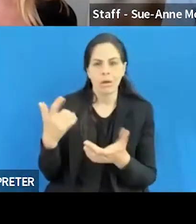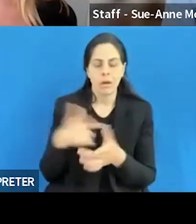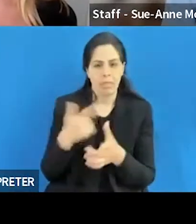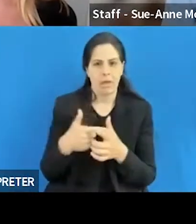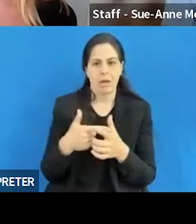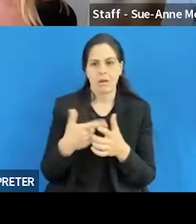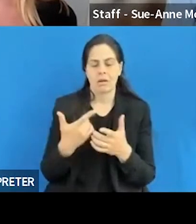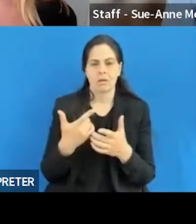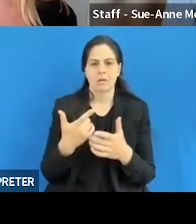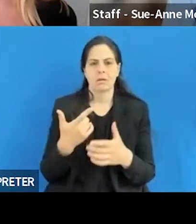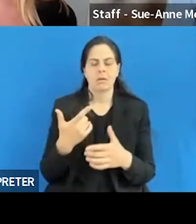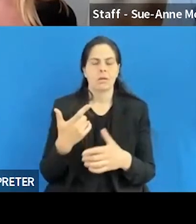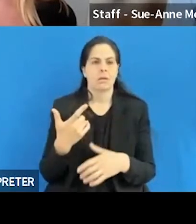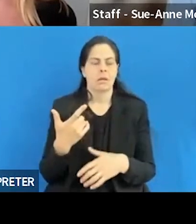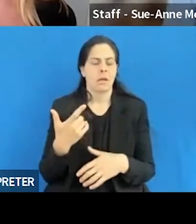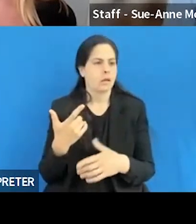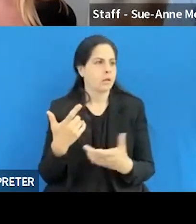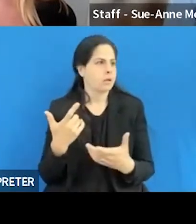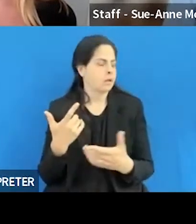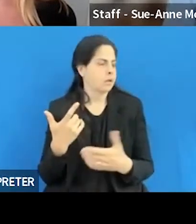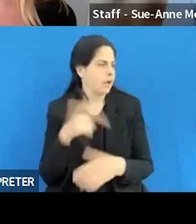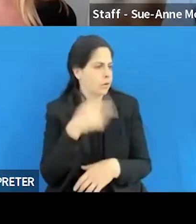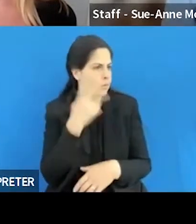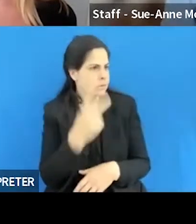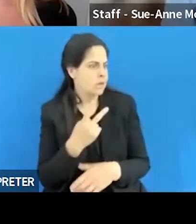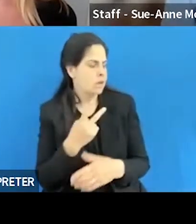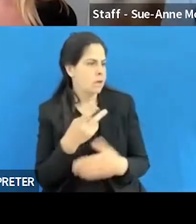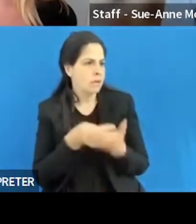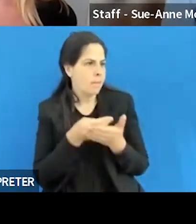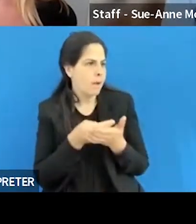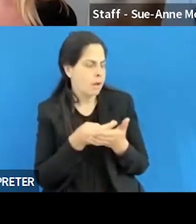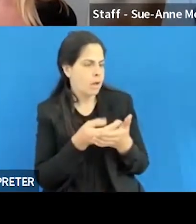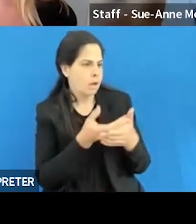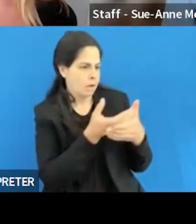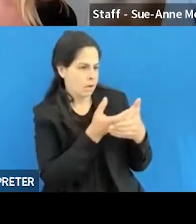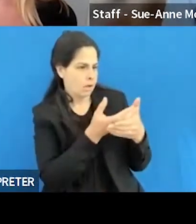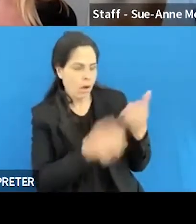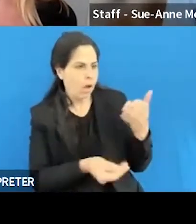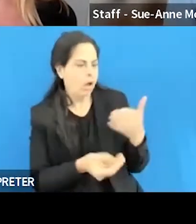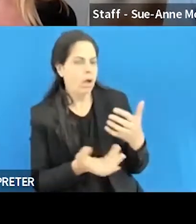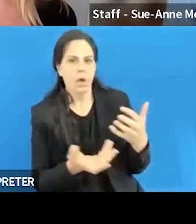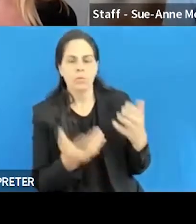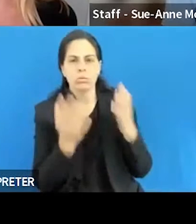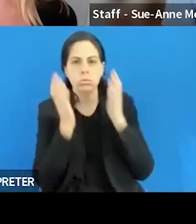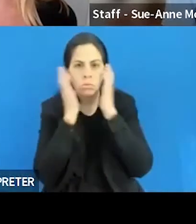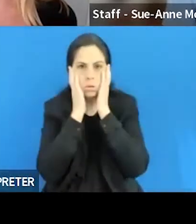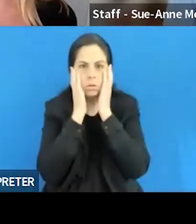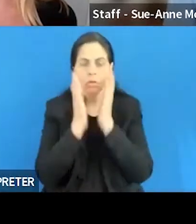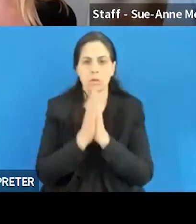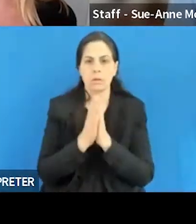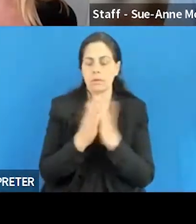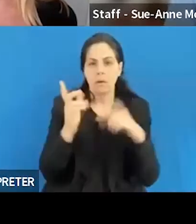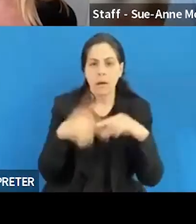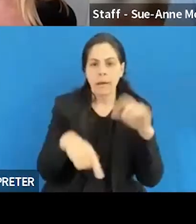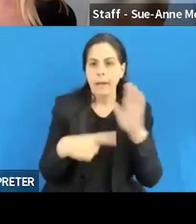all of a sudden that money comes outta your bank account and you go, "Okay, I can't afford headshots now "'cause I just spent money on a medical thing